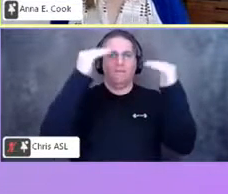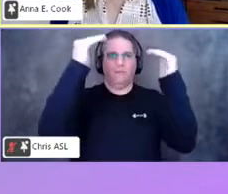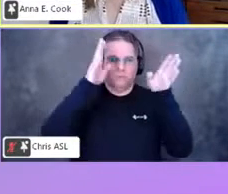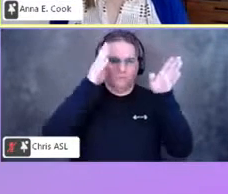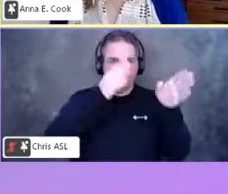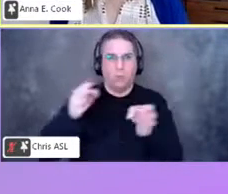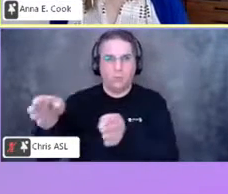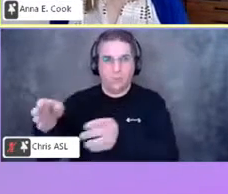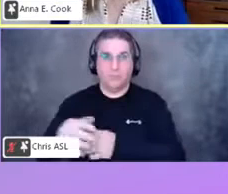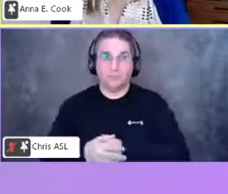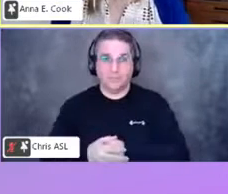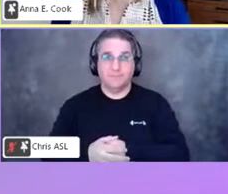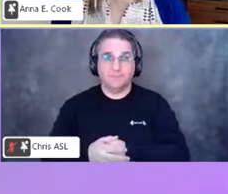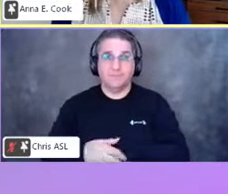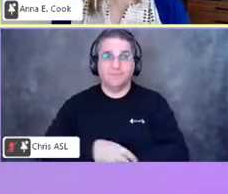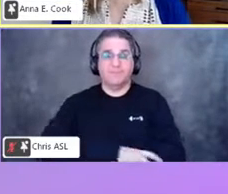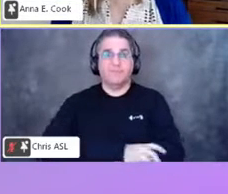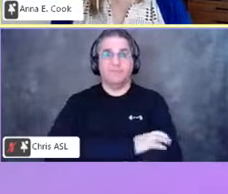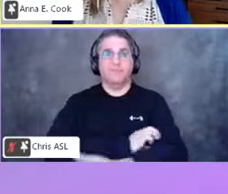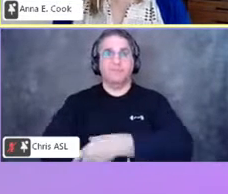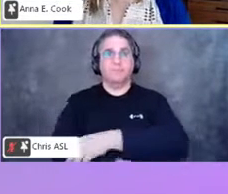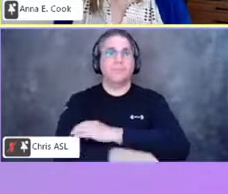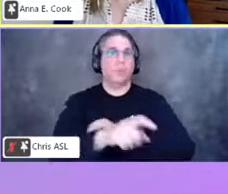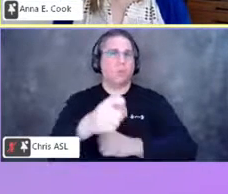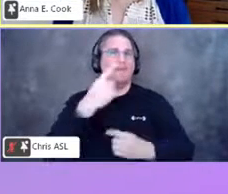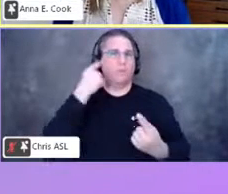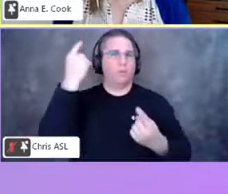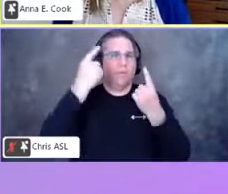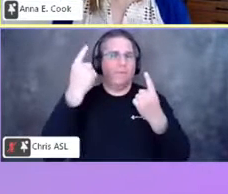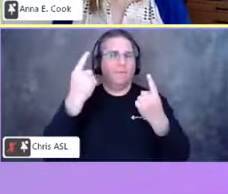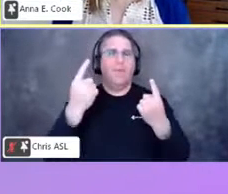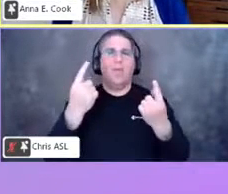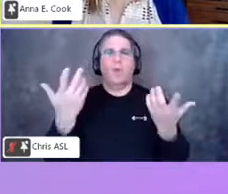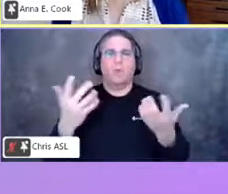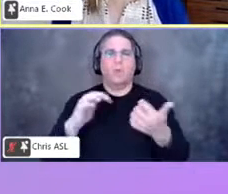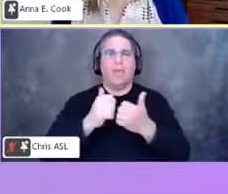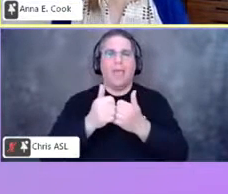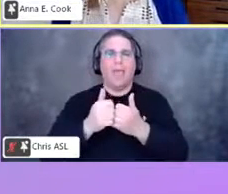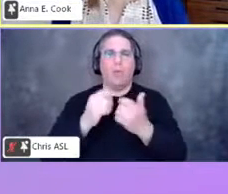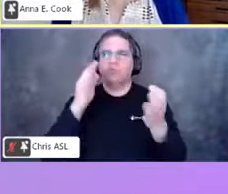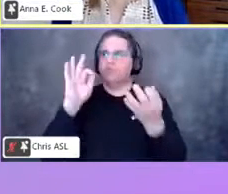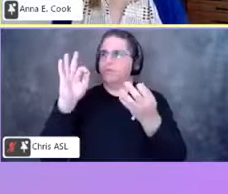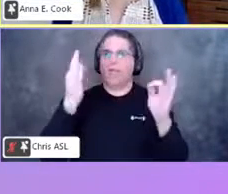we also need to consider the role of distractions and what methods people use to filter them out